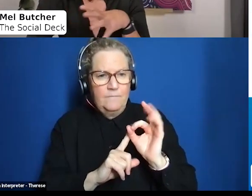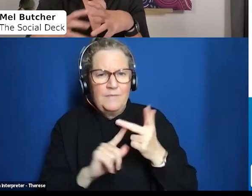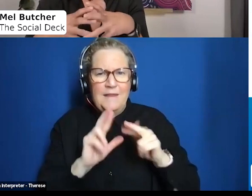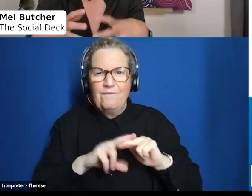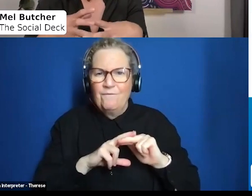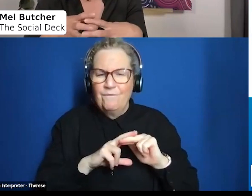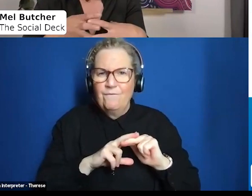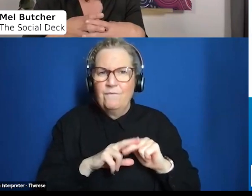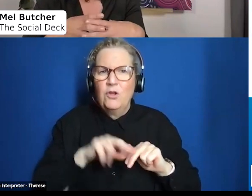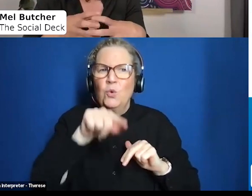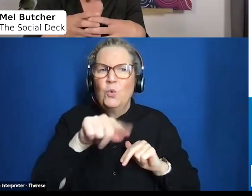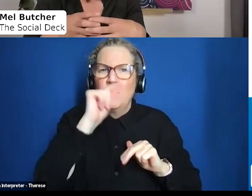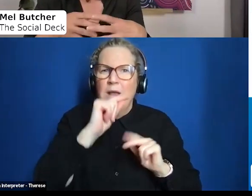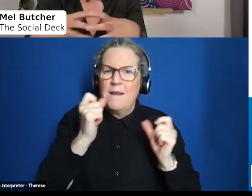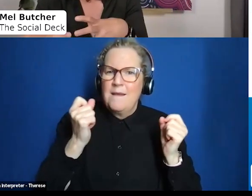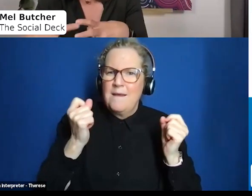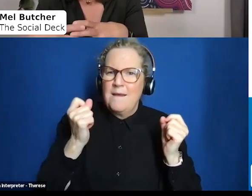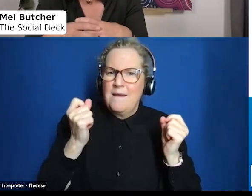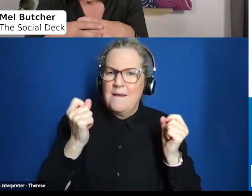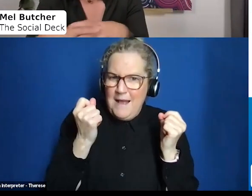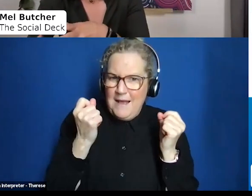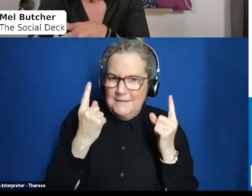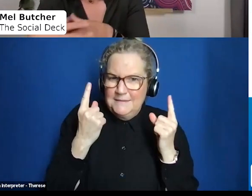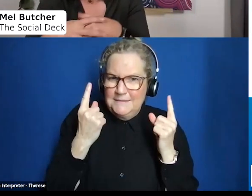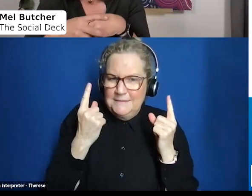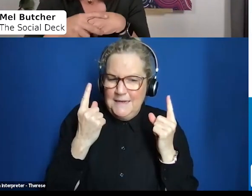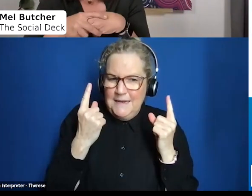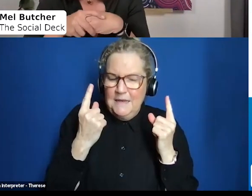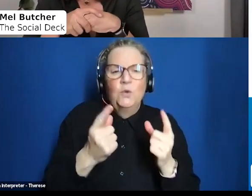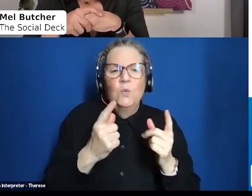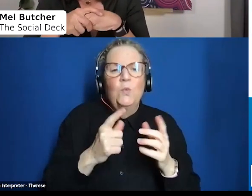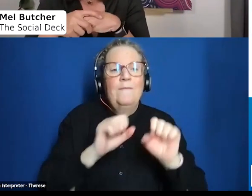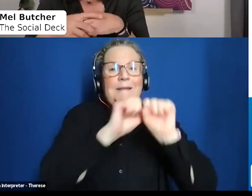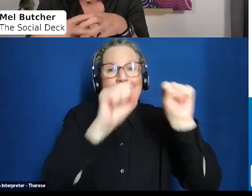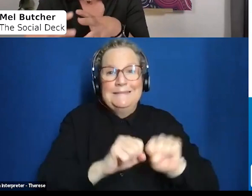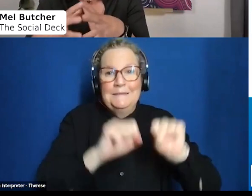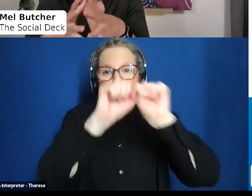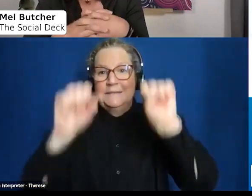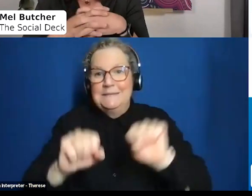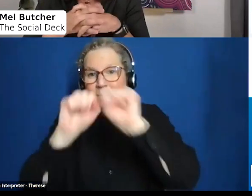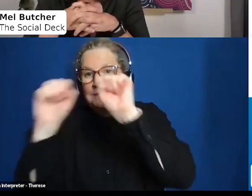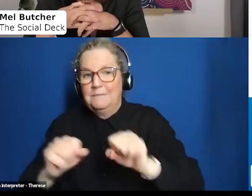you can understand those linkages, say, between different systems, you know, the health system and that sort of thing,